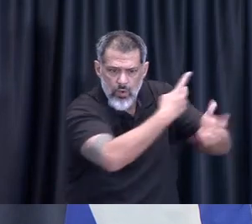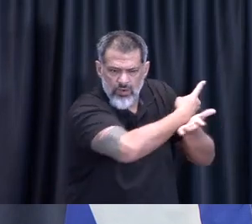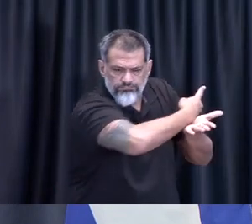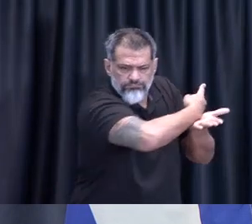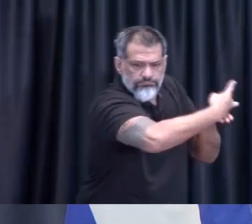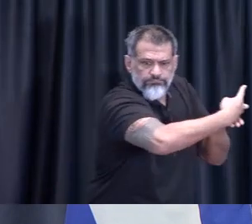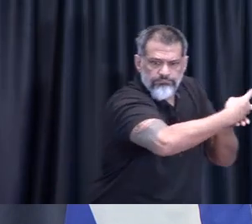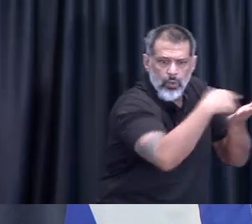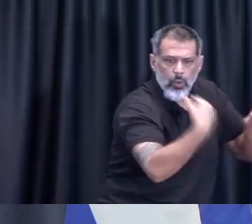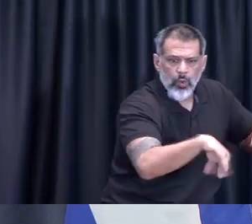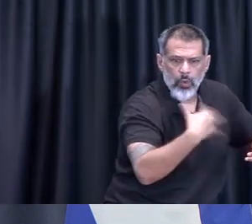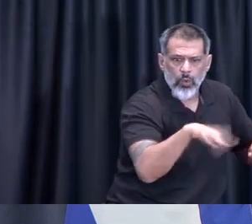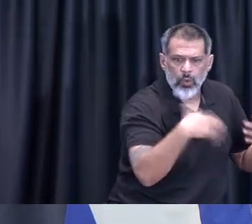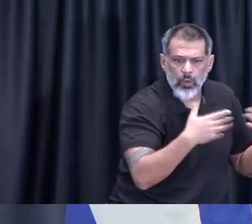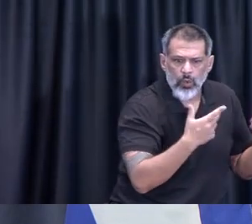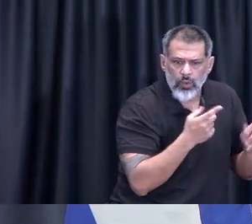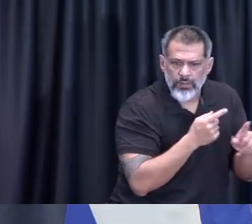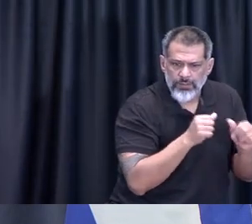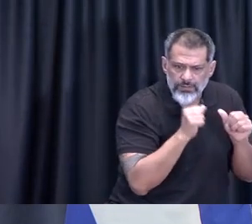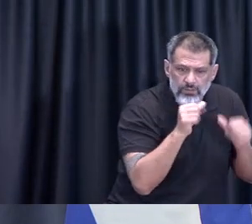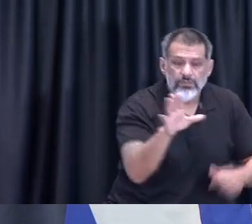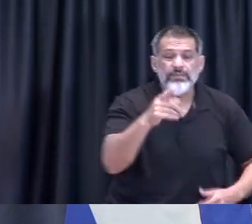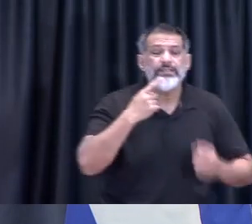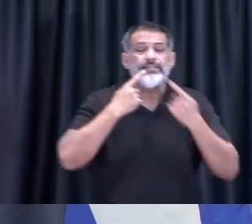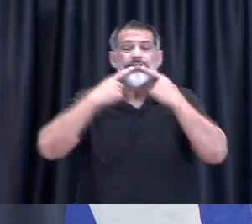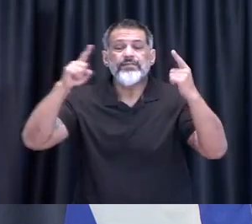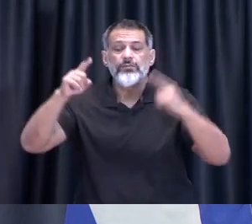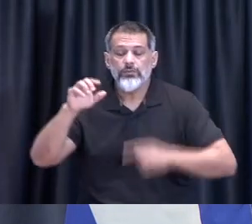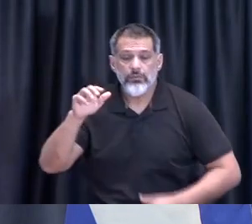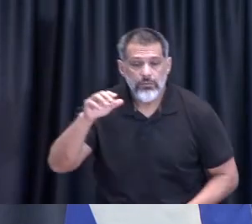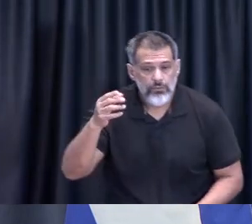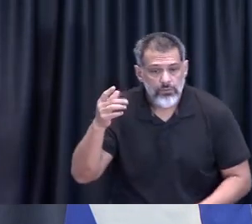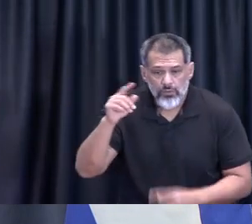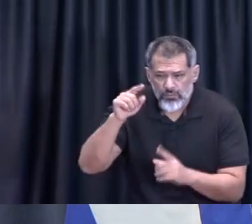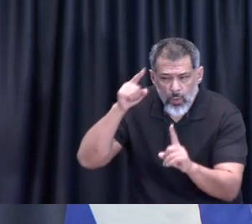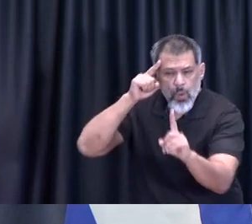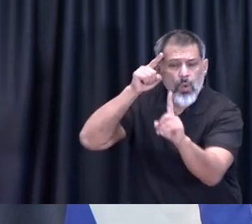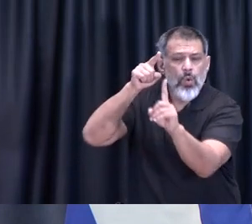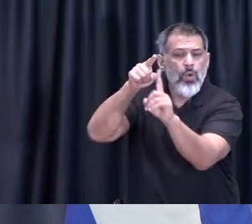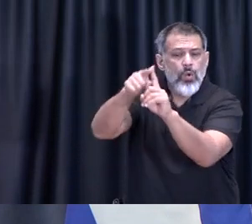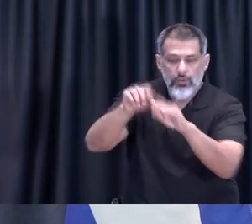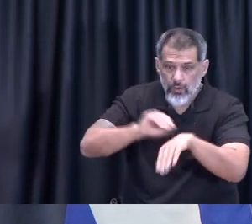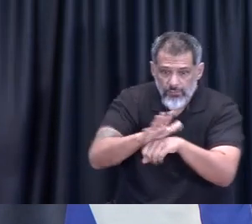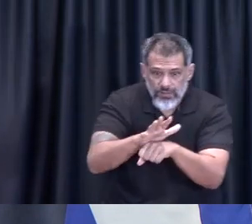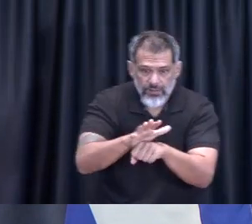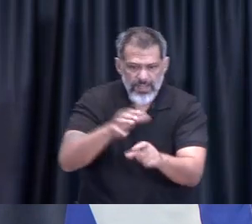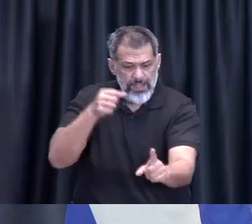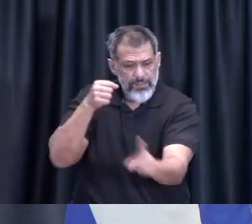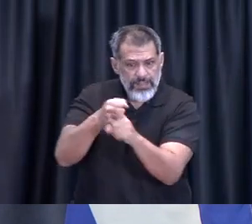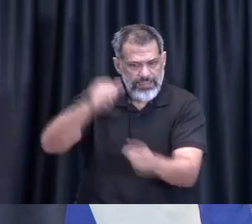of our most effective tools to reduce the impact of COVID-19.